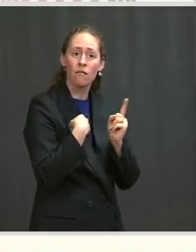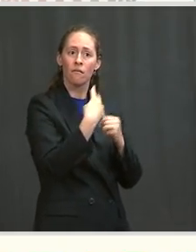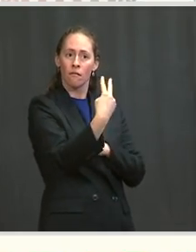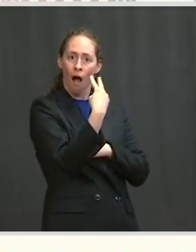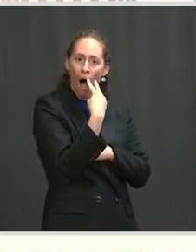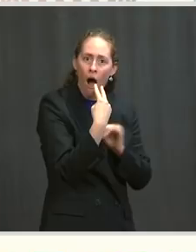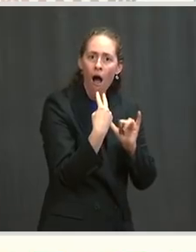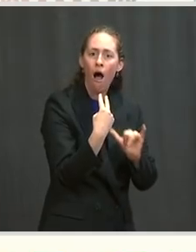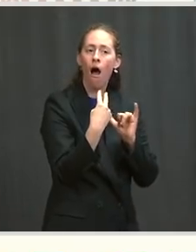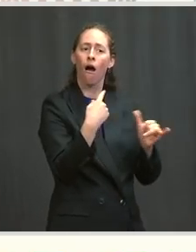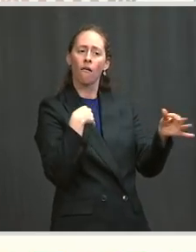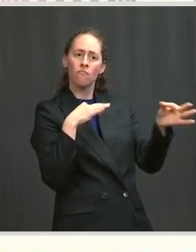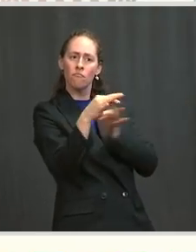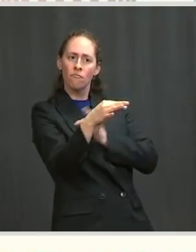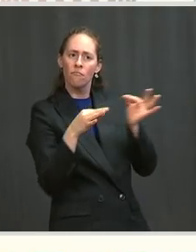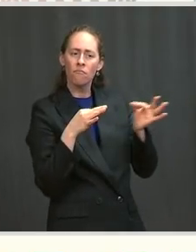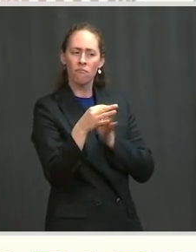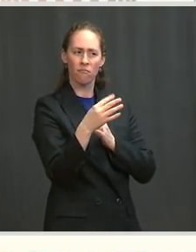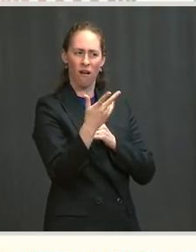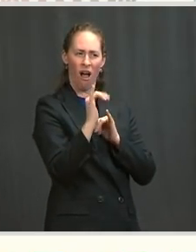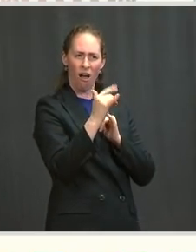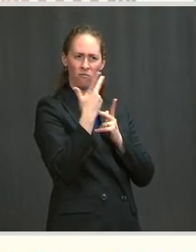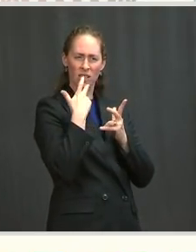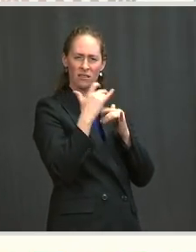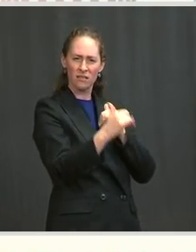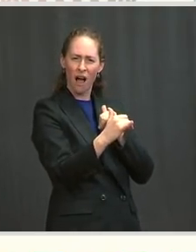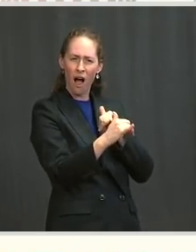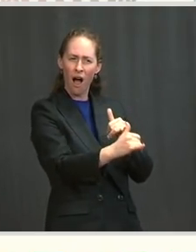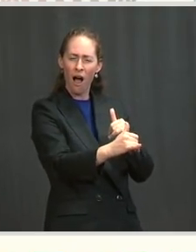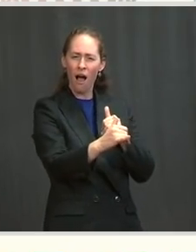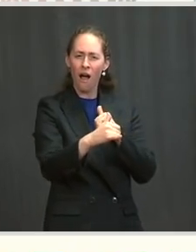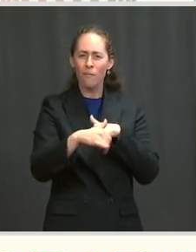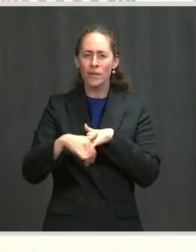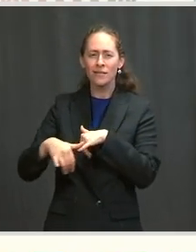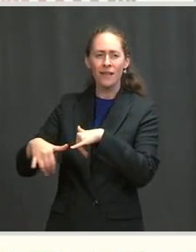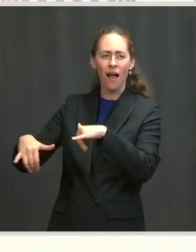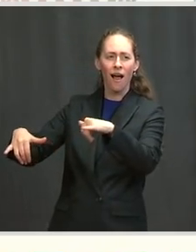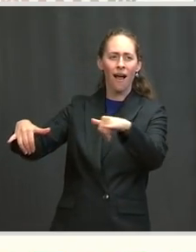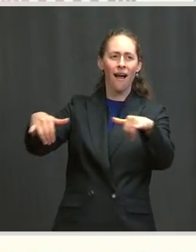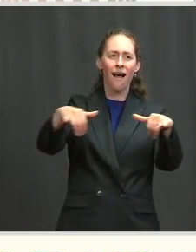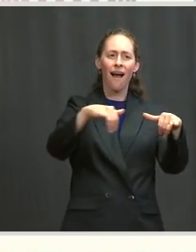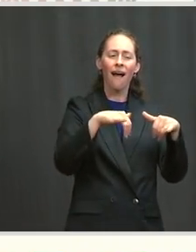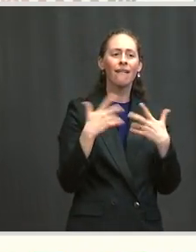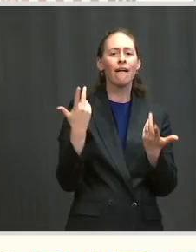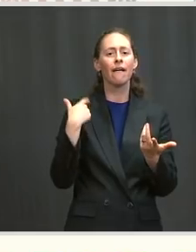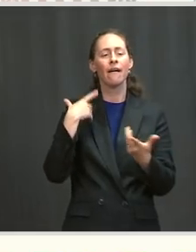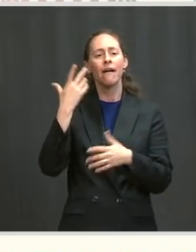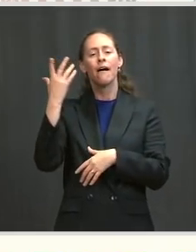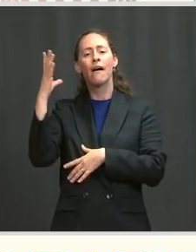they realize we're just like all other young people. We sleep in late. We love spending time with our friends,